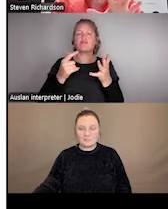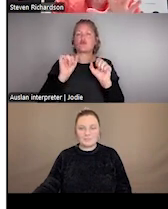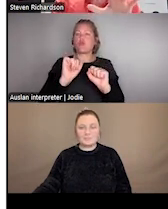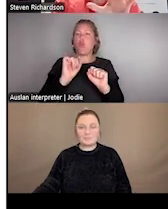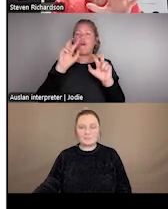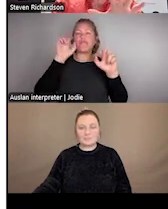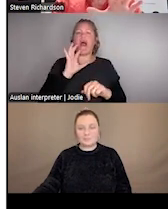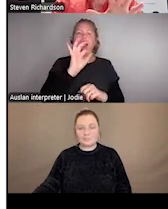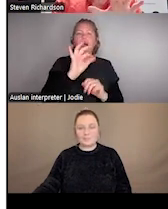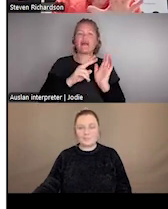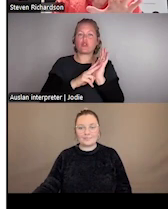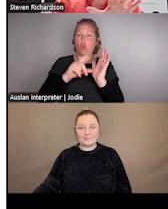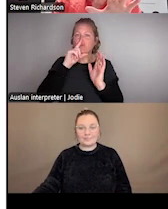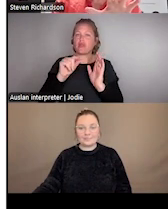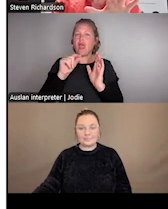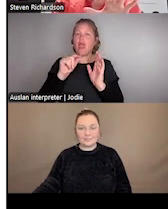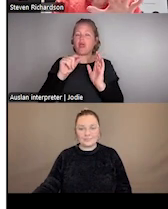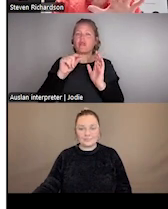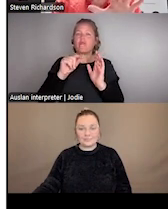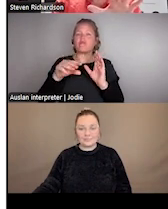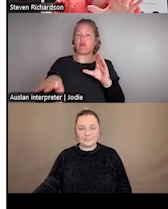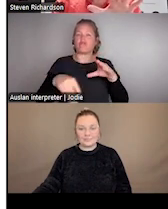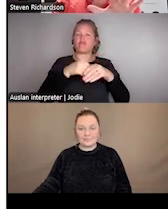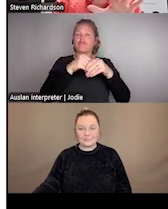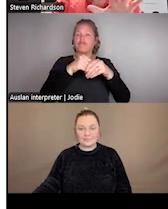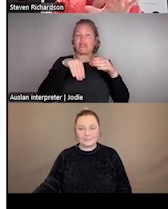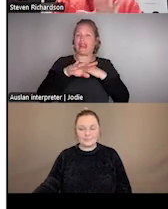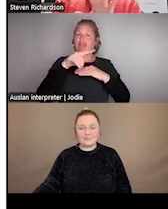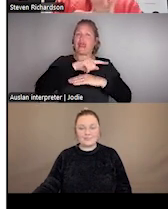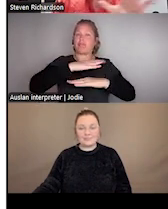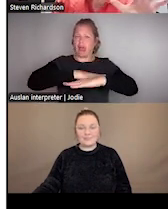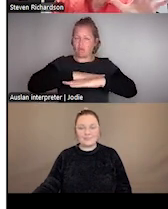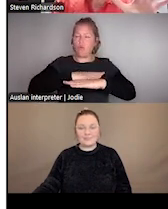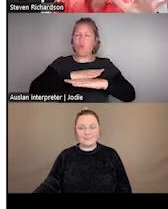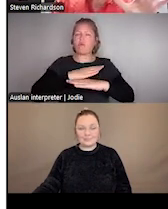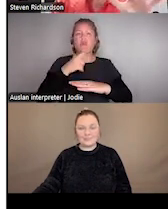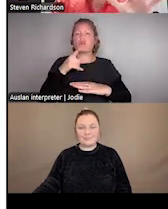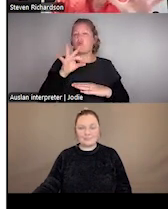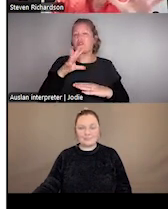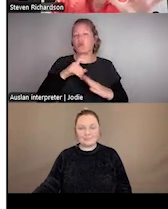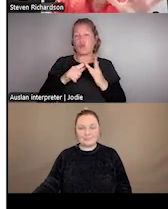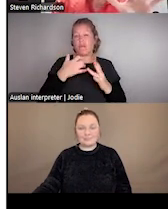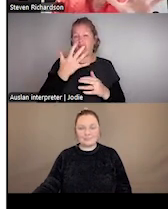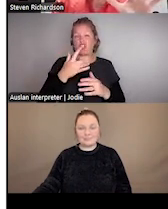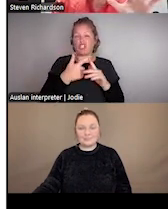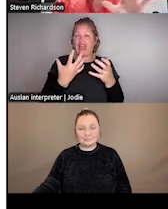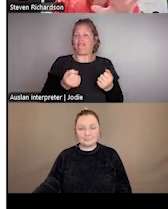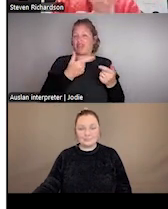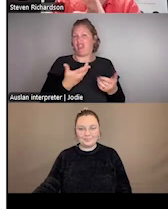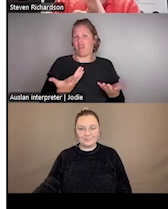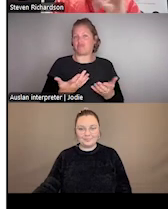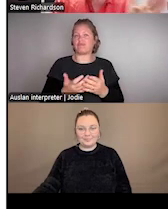video can rest on the platform and you don't need to do much. You can just have it there. Once you